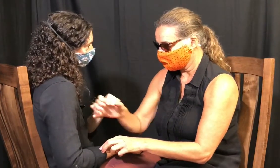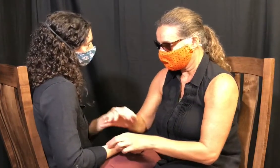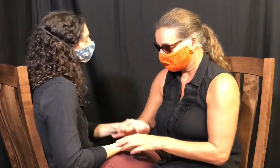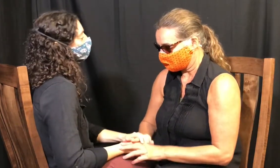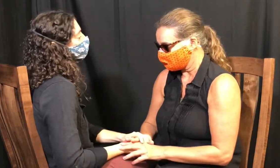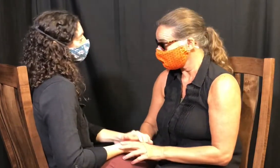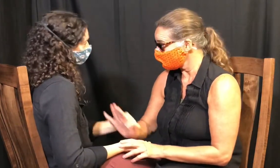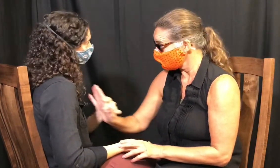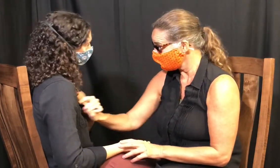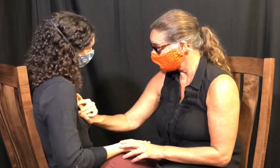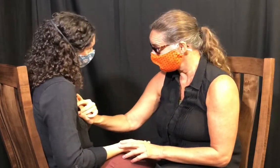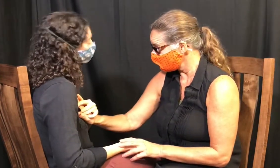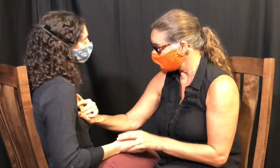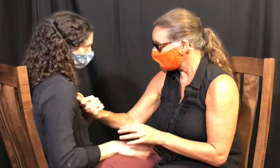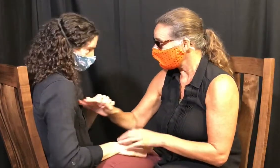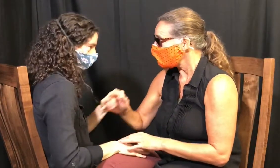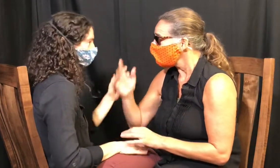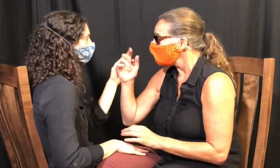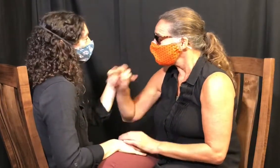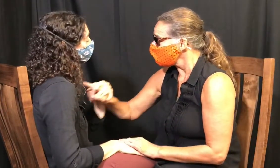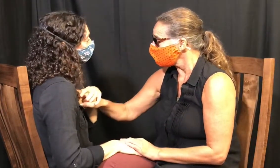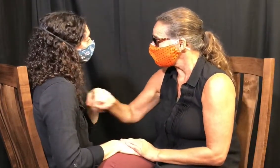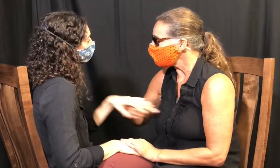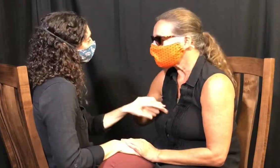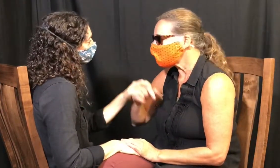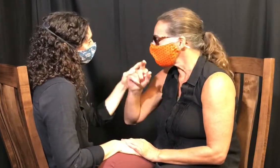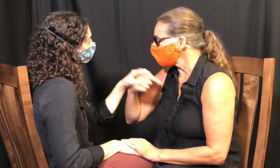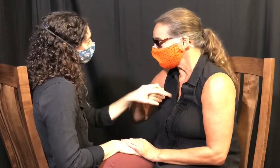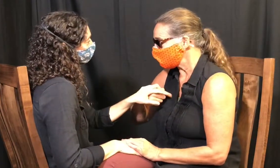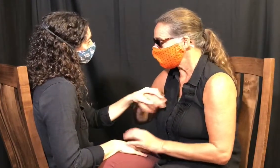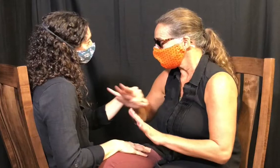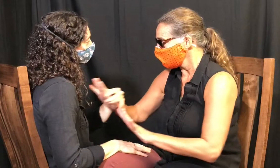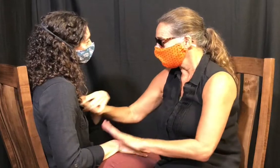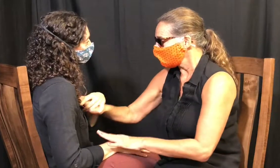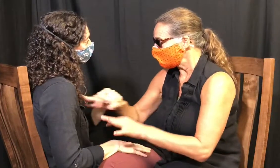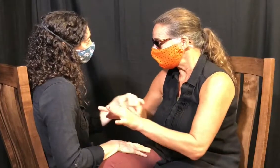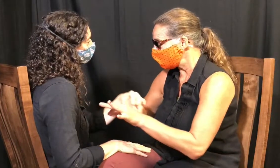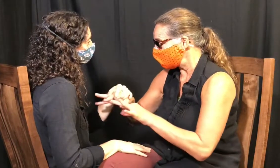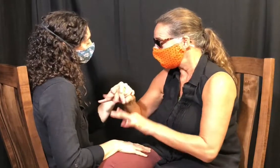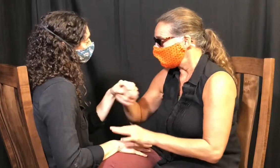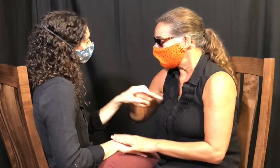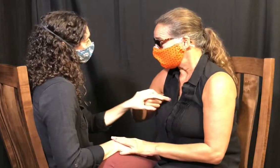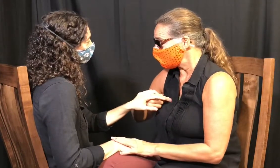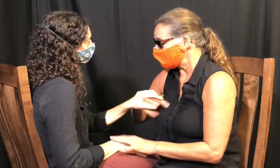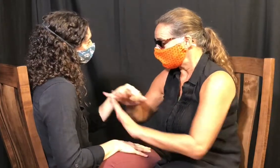we would not be engaged in co-presence. The child would have no idea where or how I got the water.